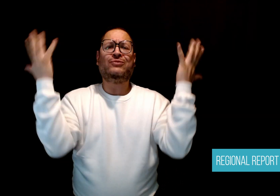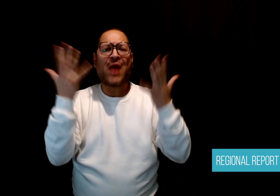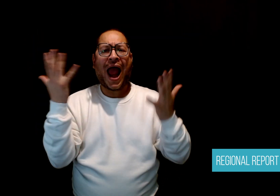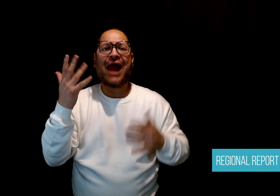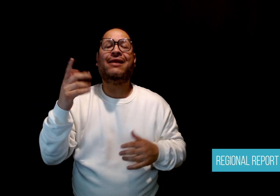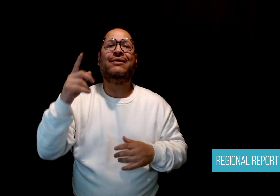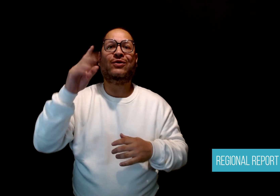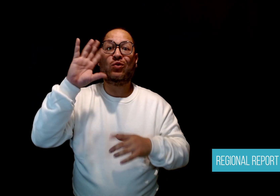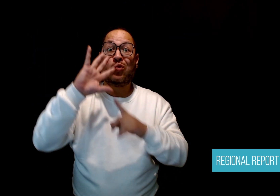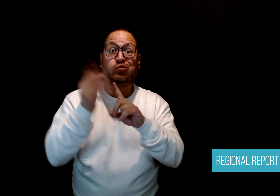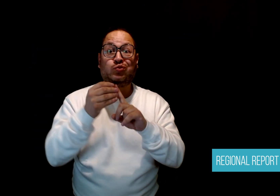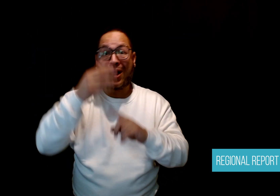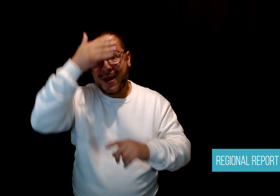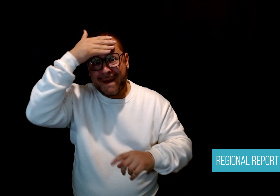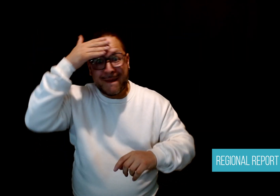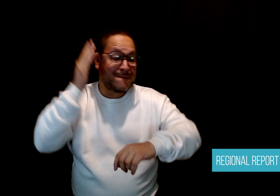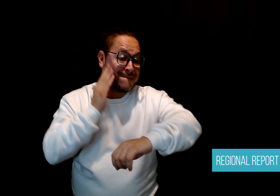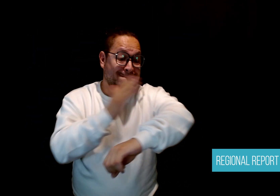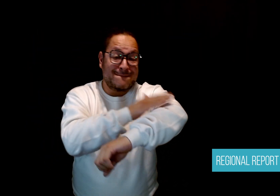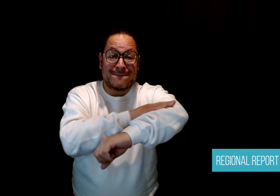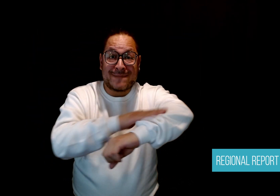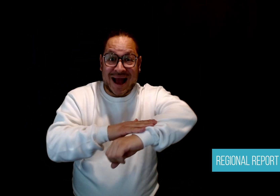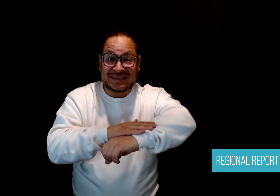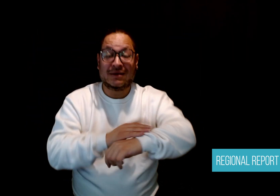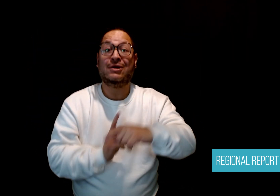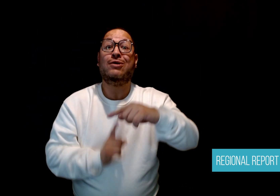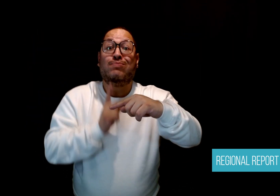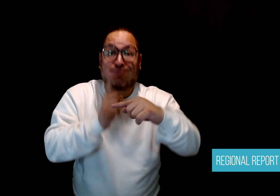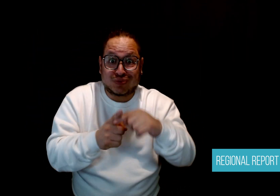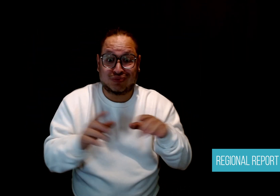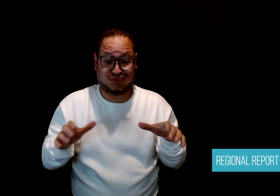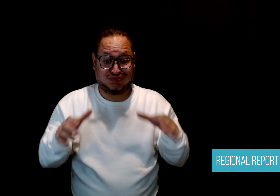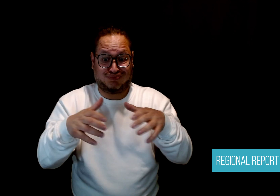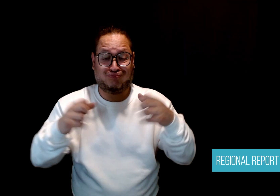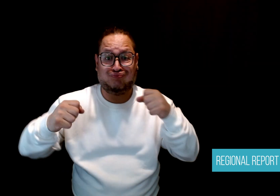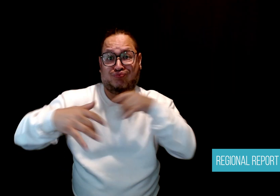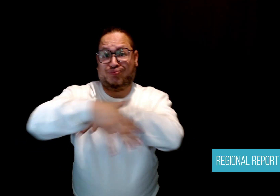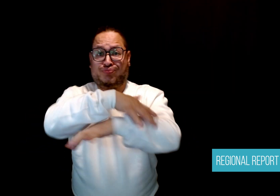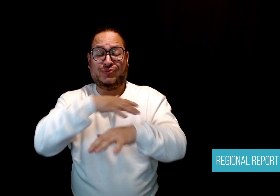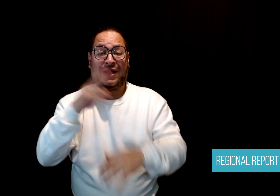Why? Her father, named Edward Redic, is Deaf. April said